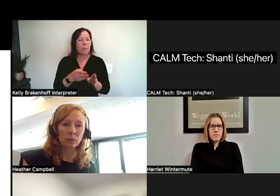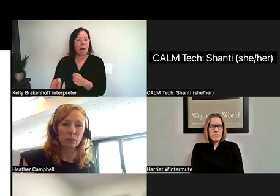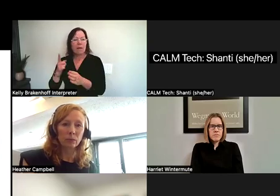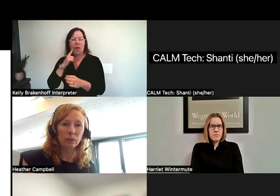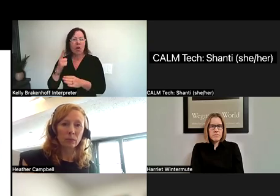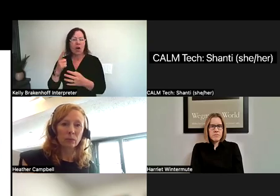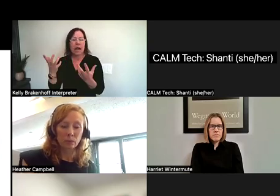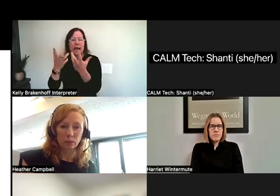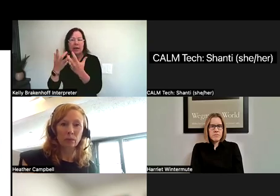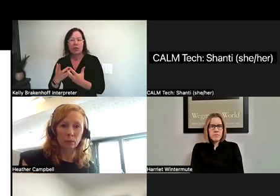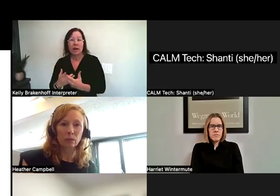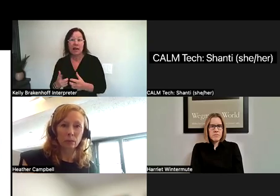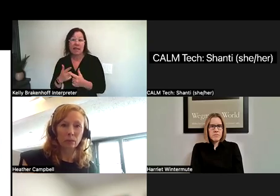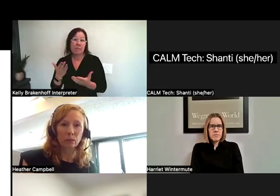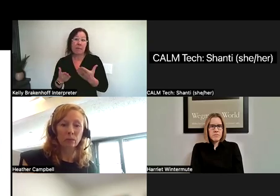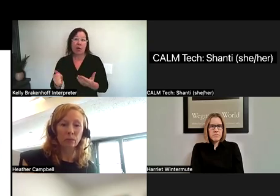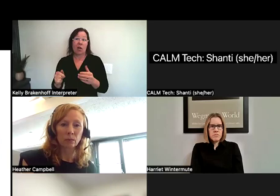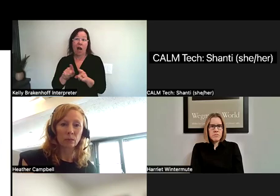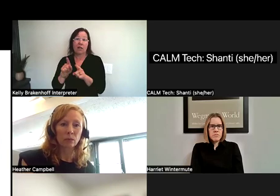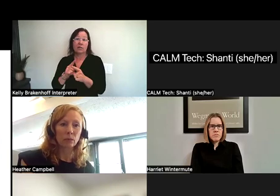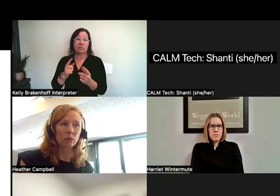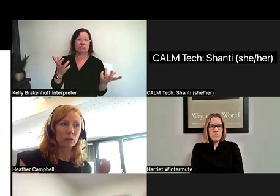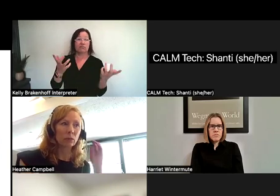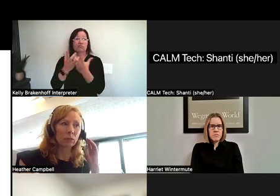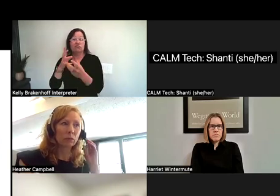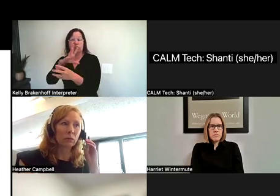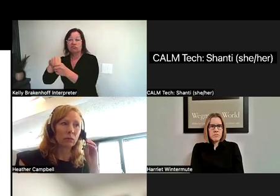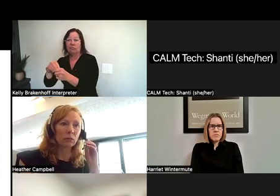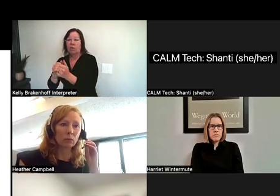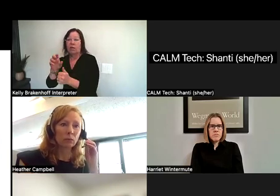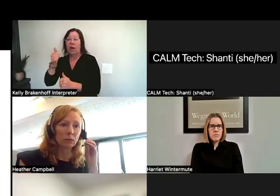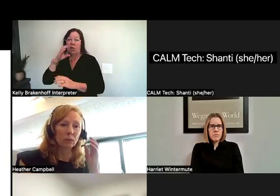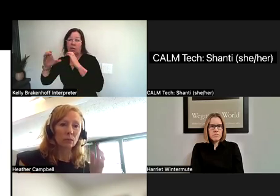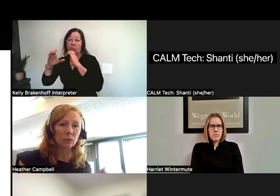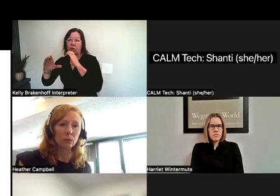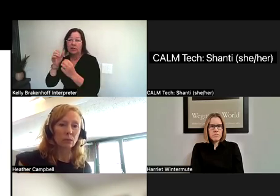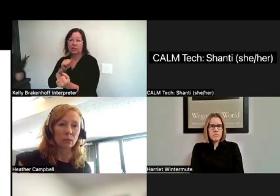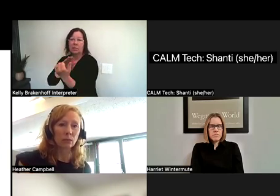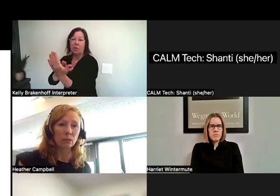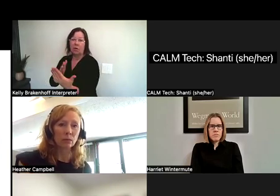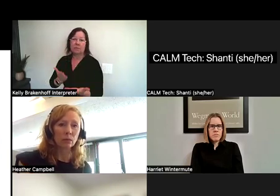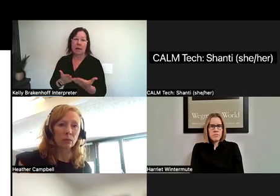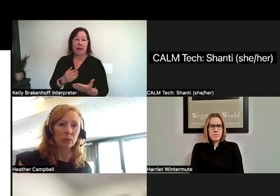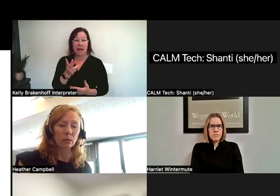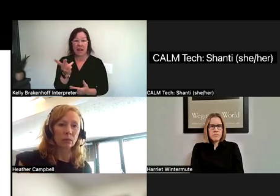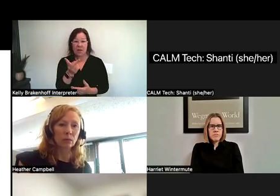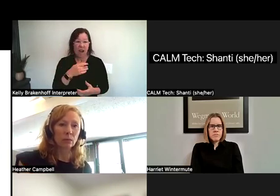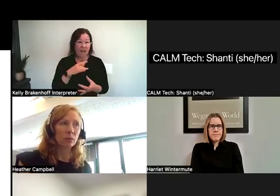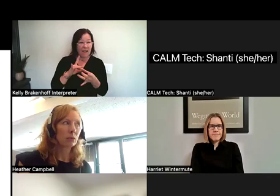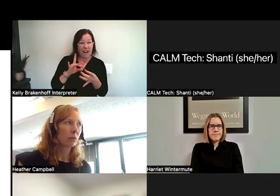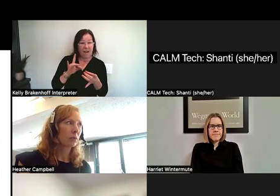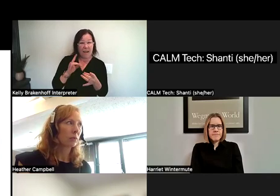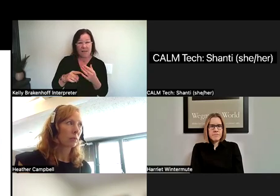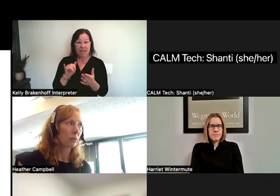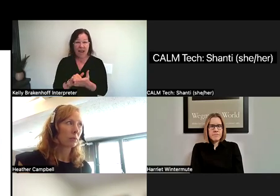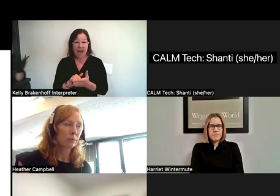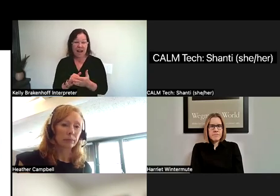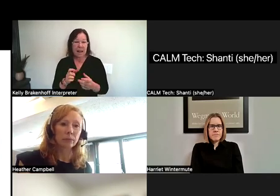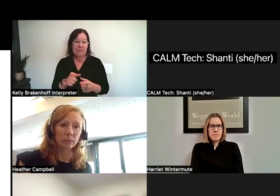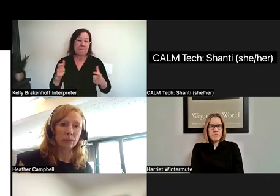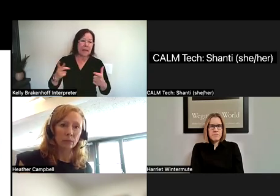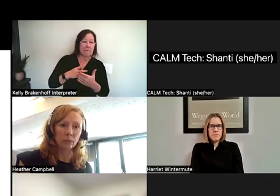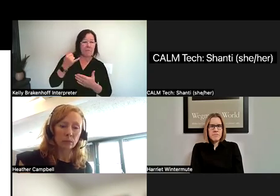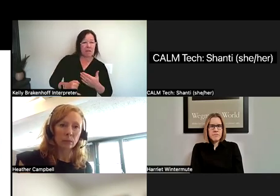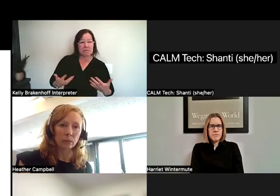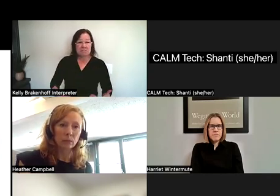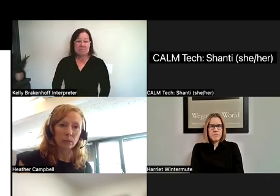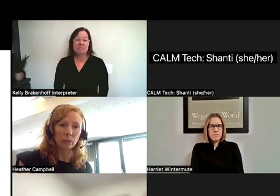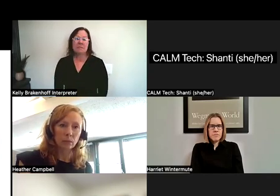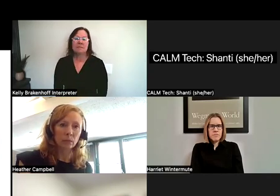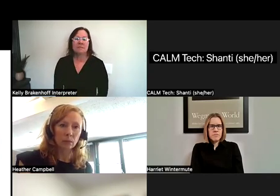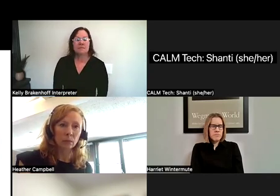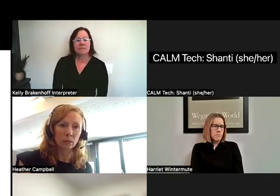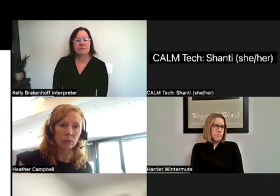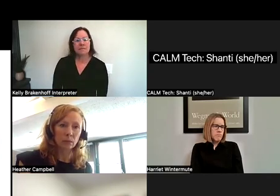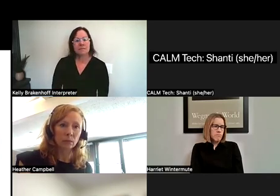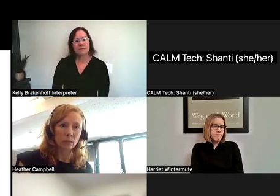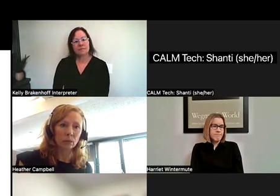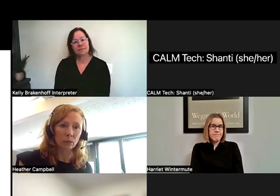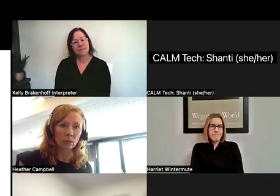planning and communication approaches. Do you have any comments maybe about that comment?